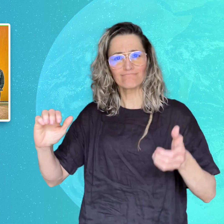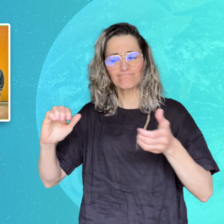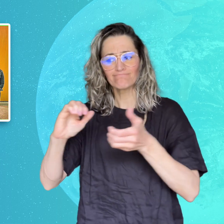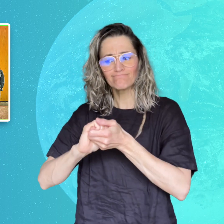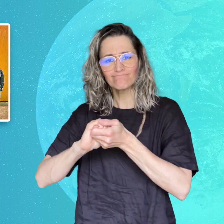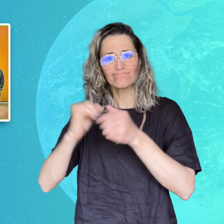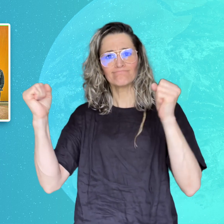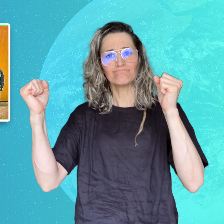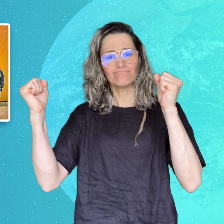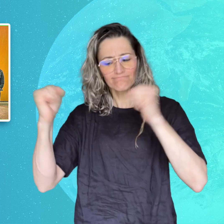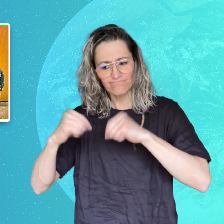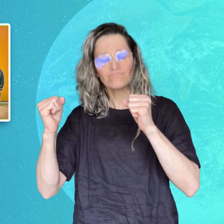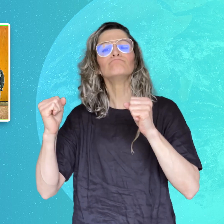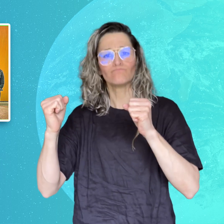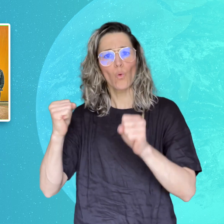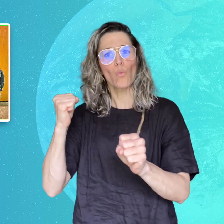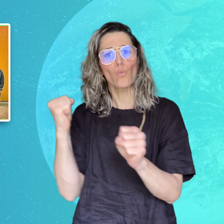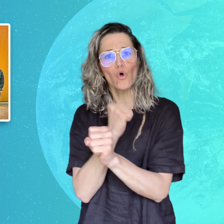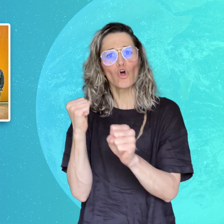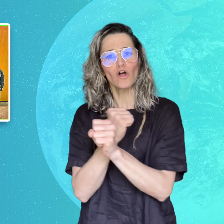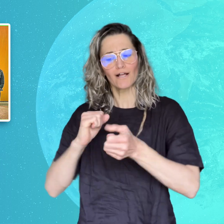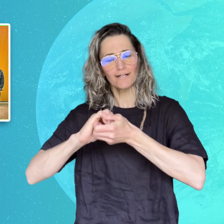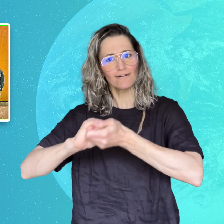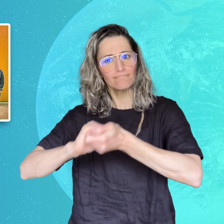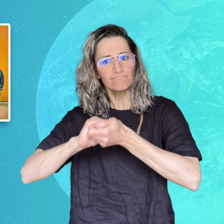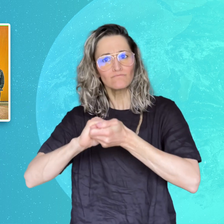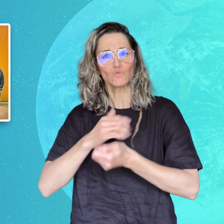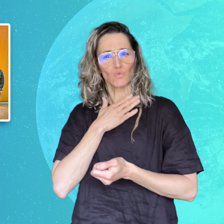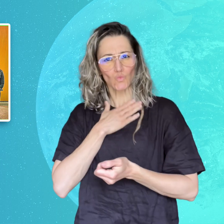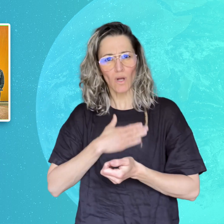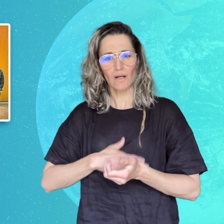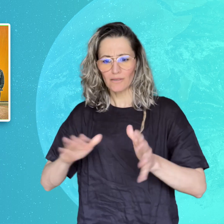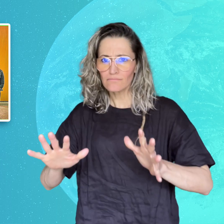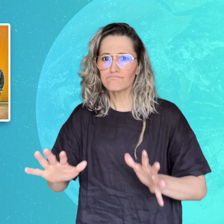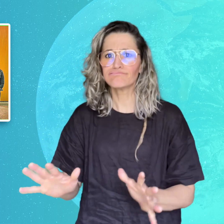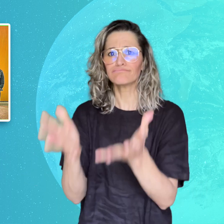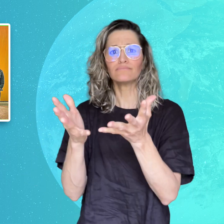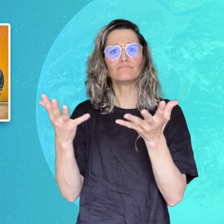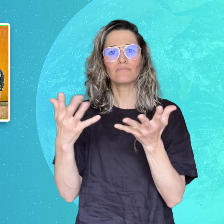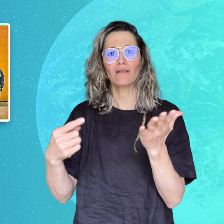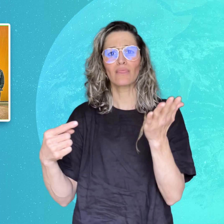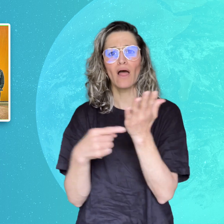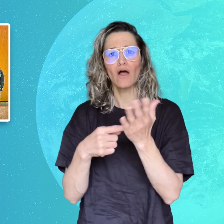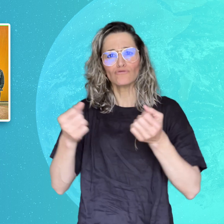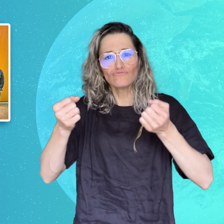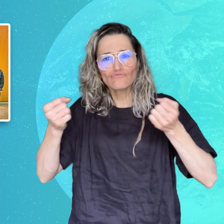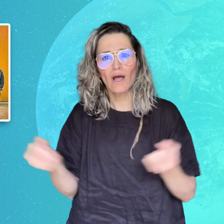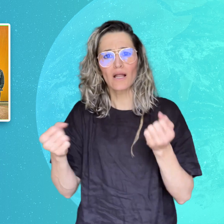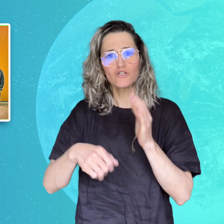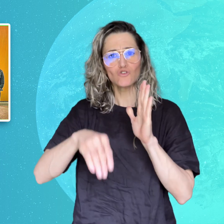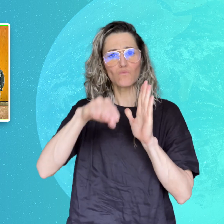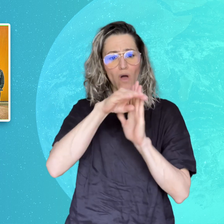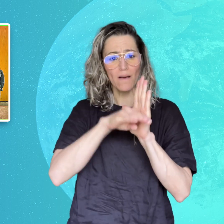together and created a technical training program.